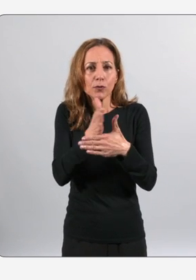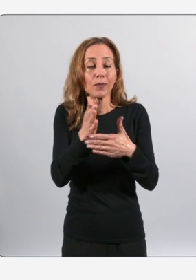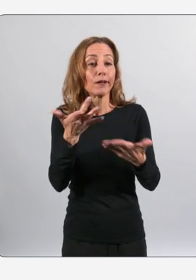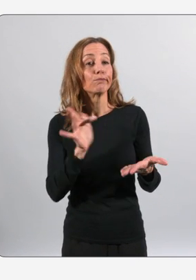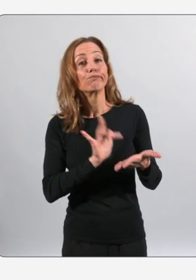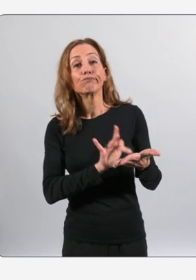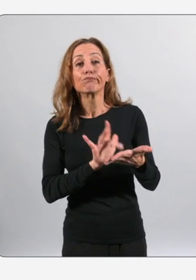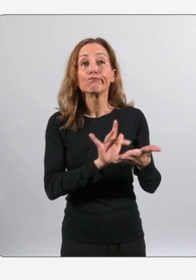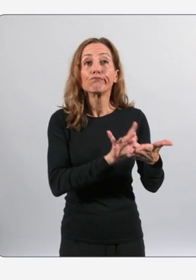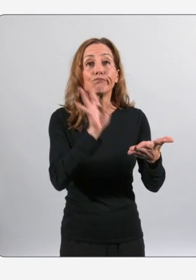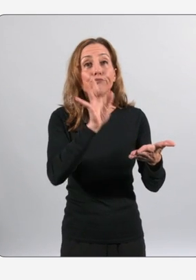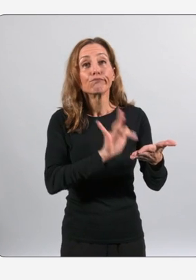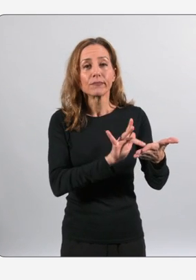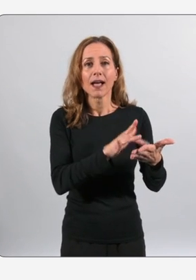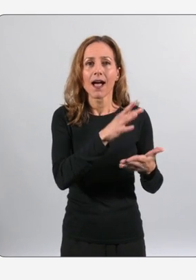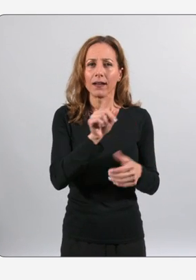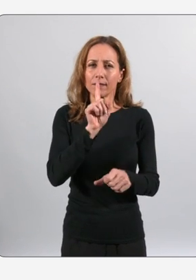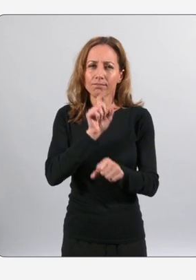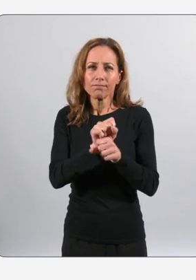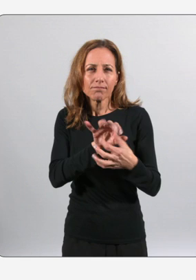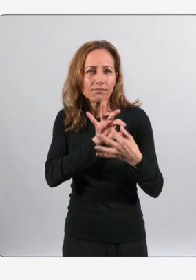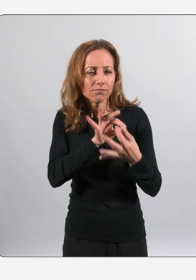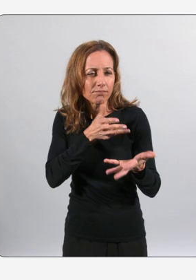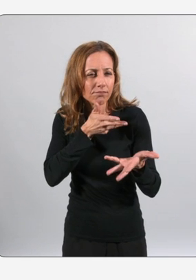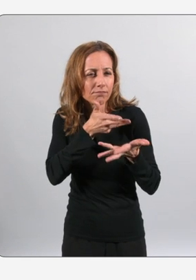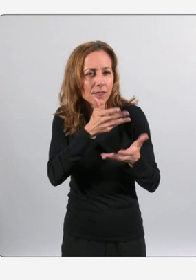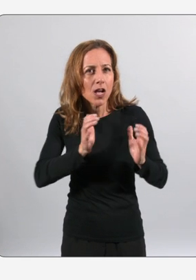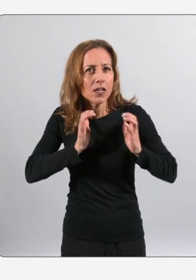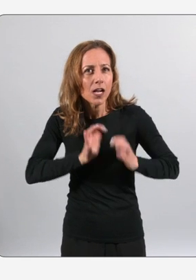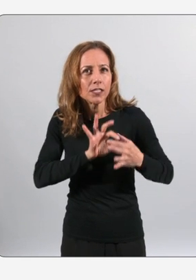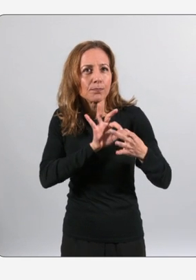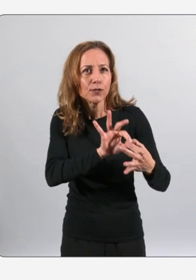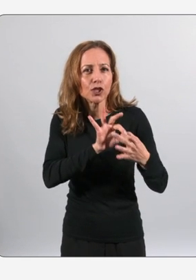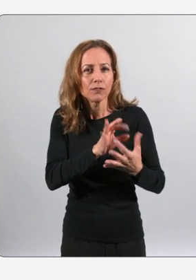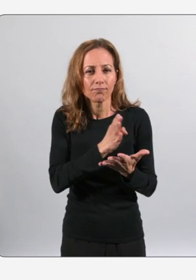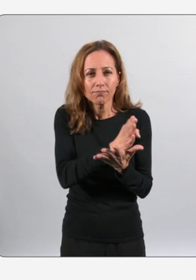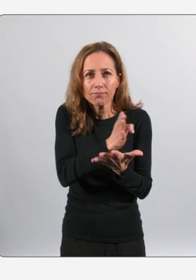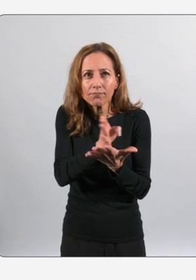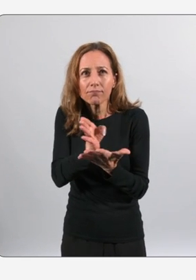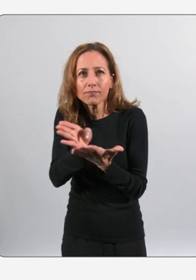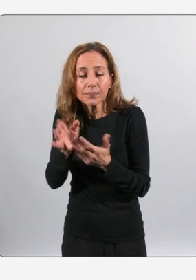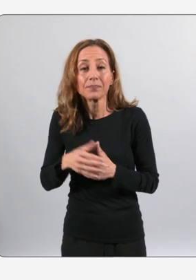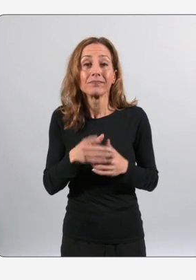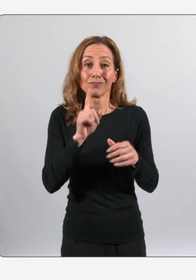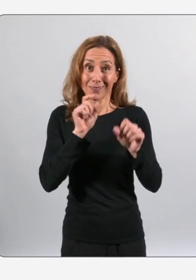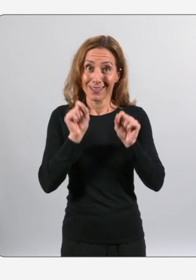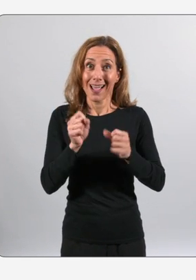fully realized customer relationship across channels. It's possible to deliver measurement and insights you can